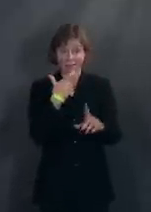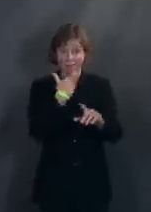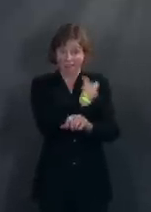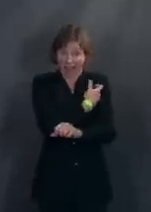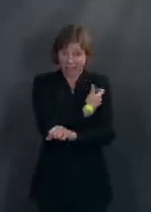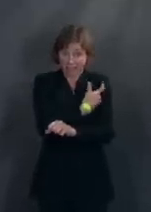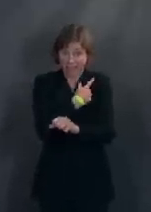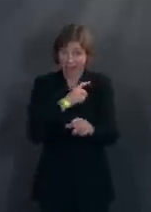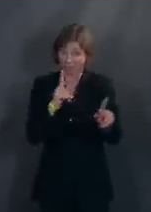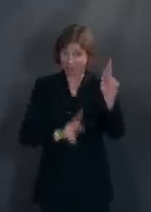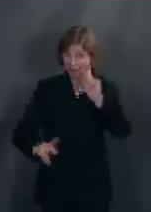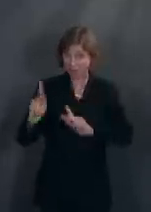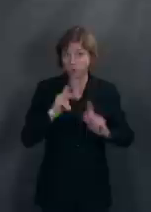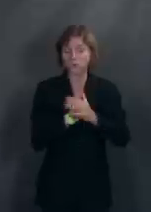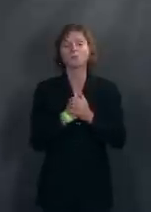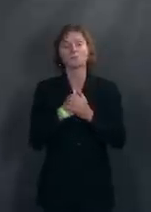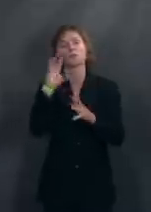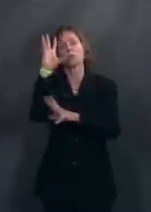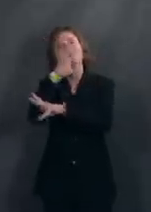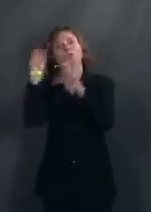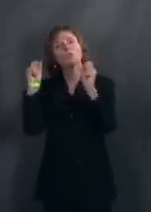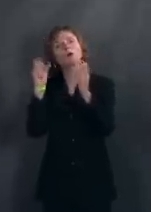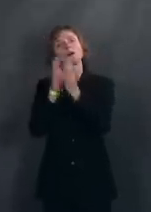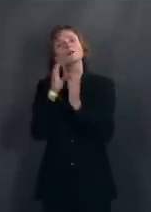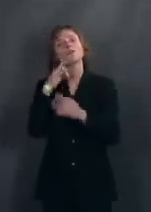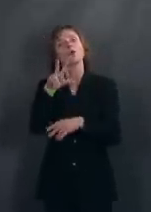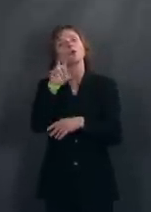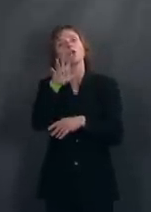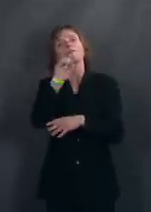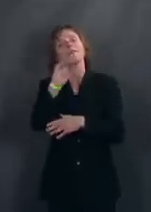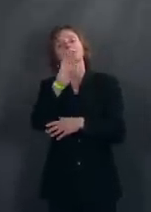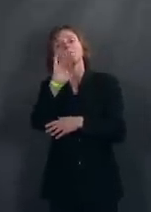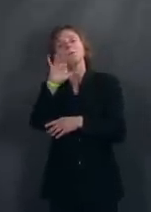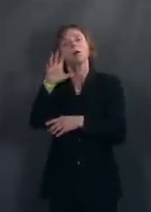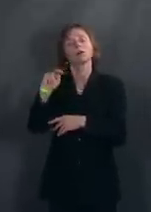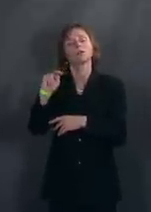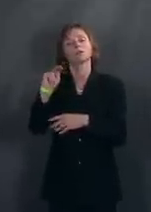President Biden is requesting $350 billion from Congress and the American Rescue Plan.